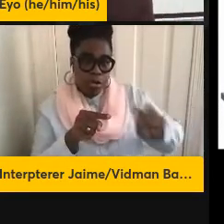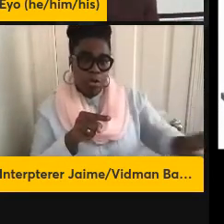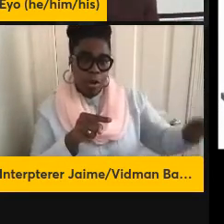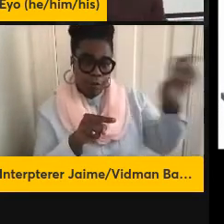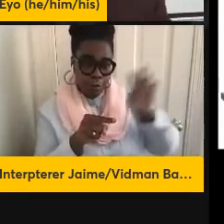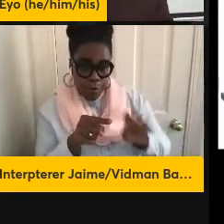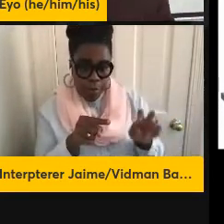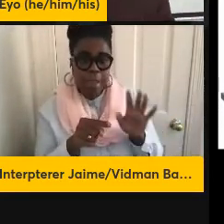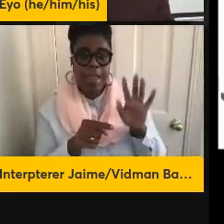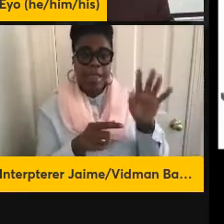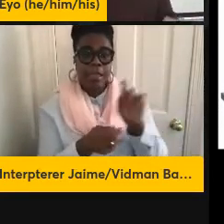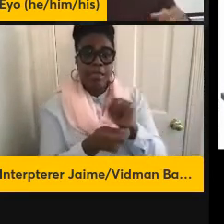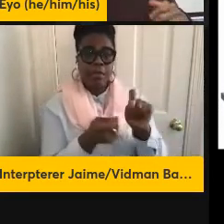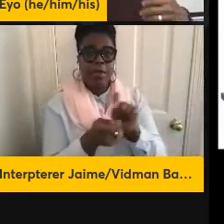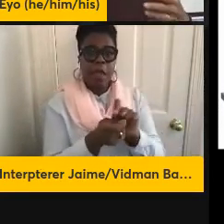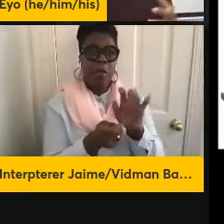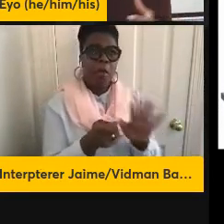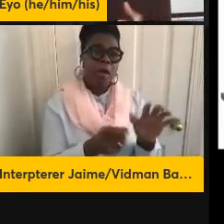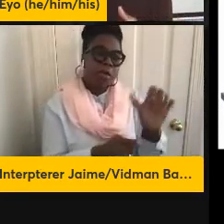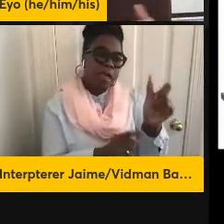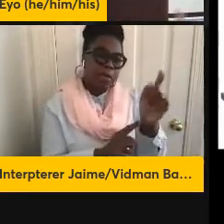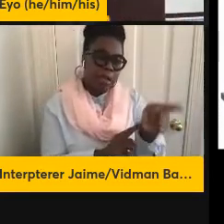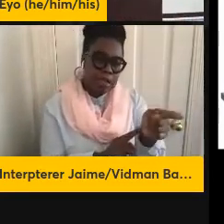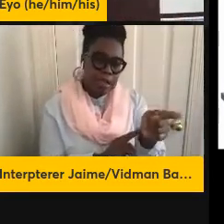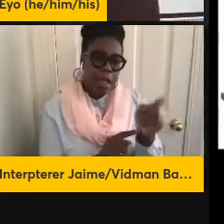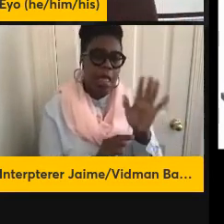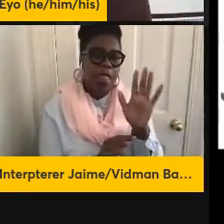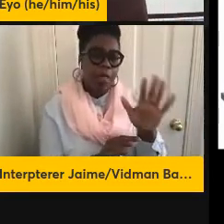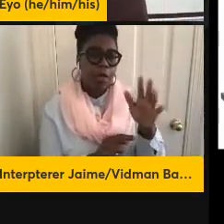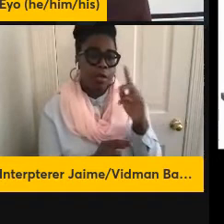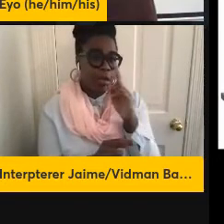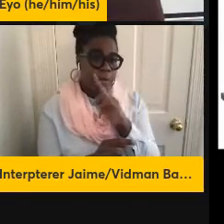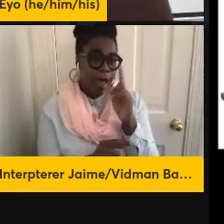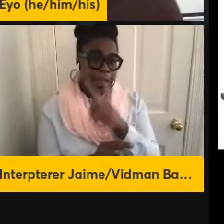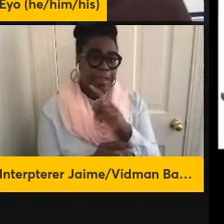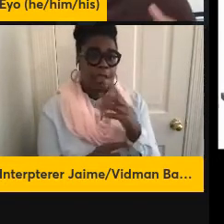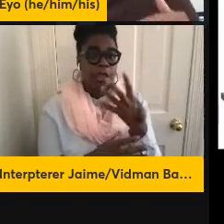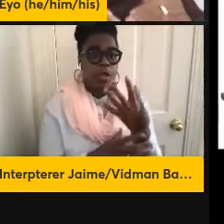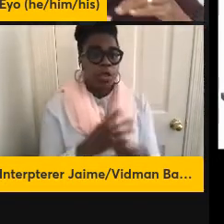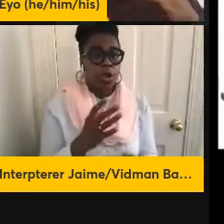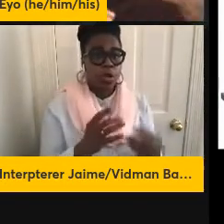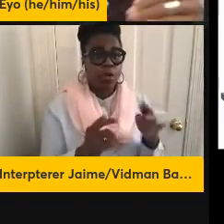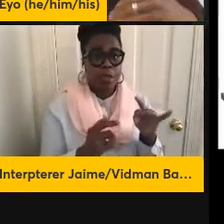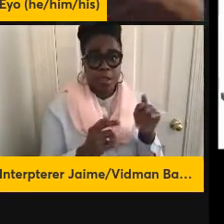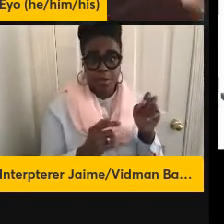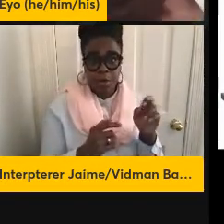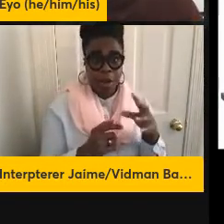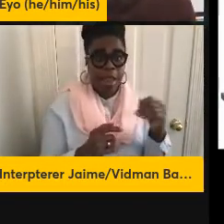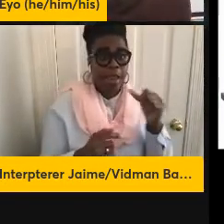case, it was about 10 minutes, these mice that lacked the receptor and were female, we're moving around the cage a lot